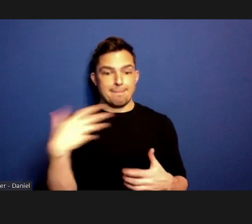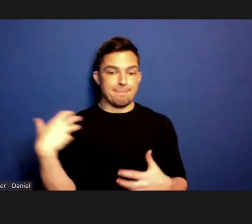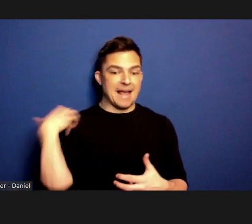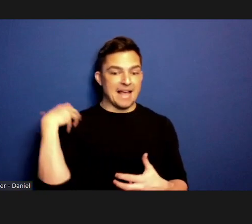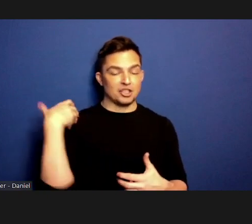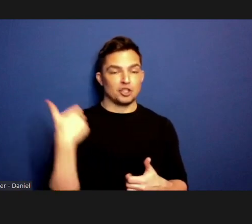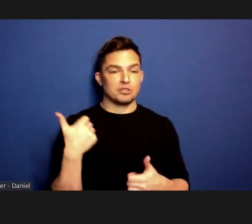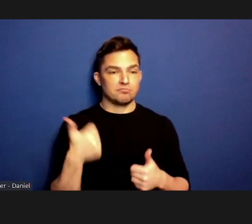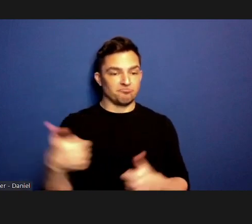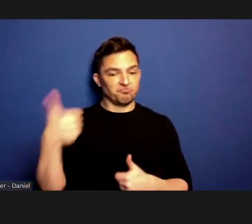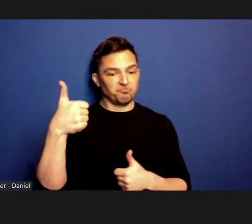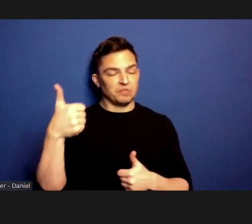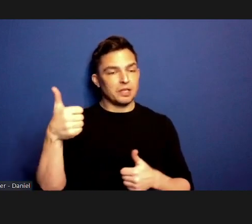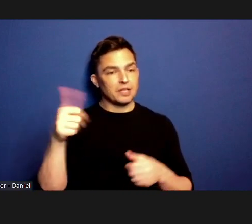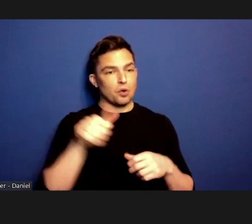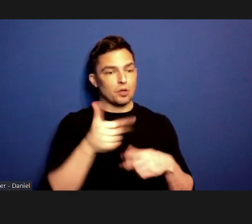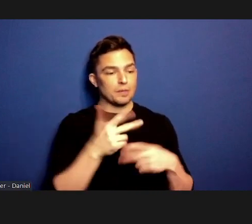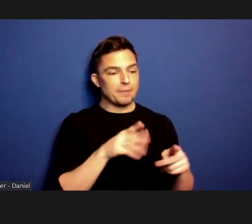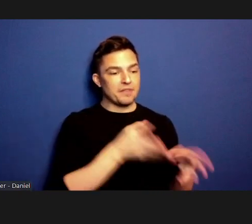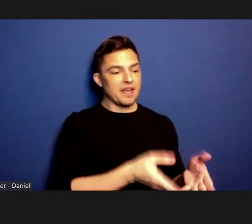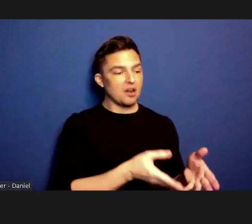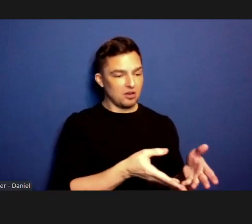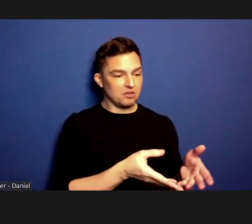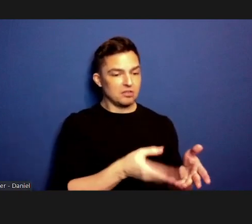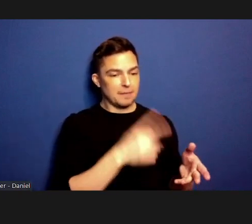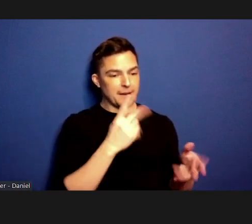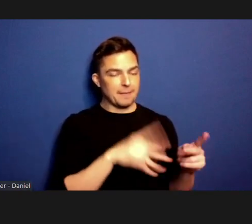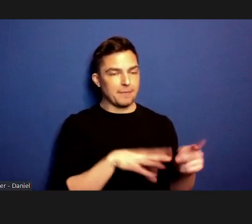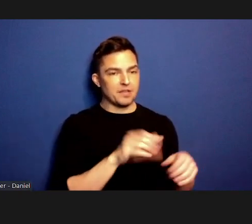there in servitude to the white masters.